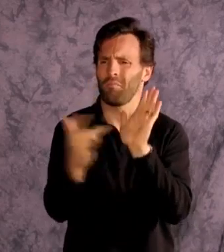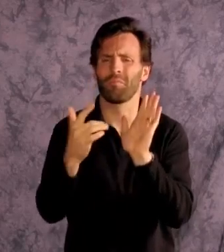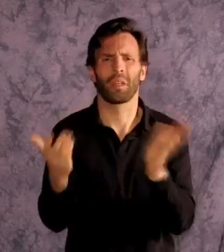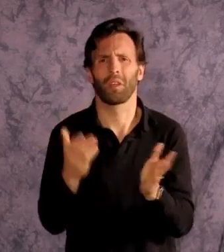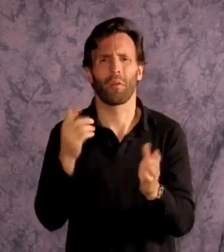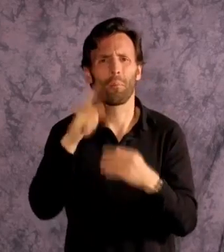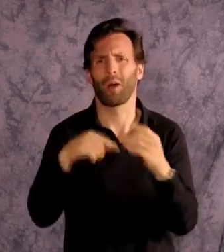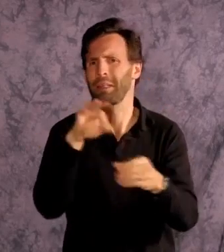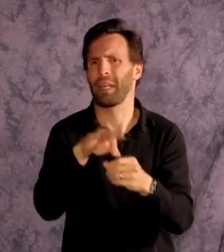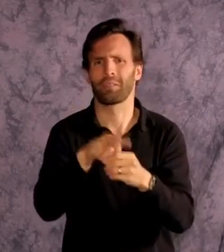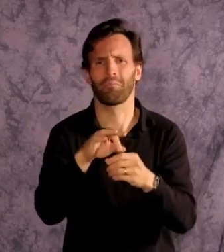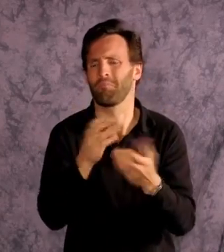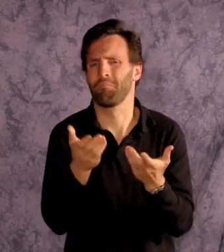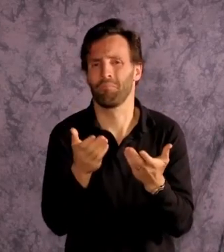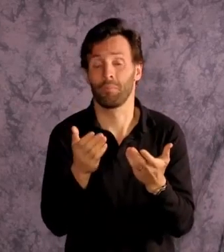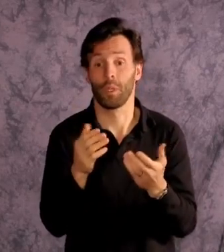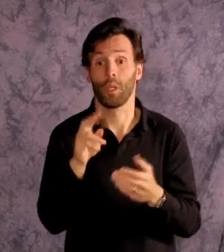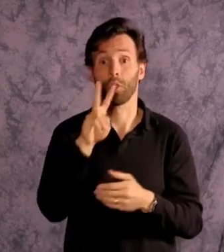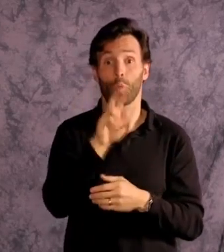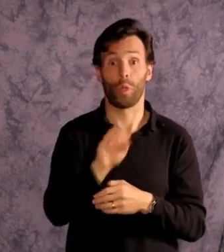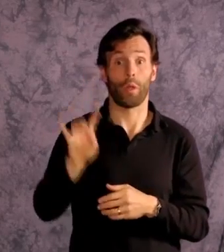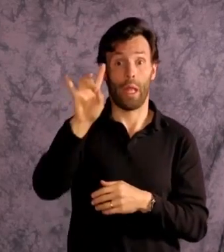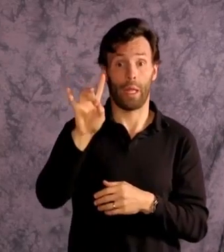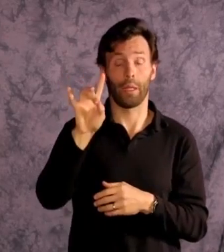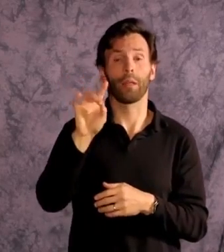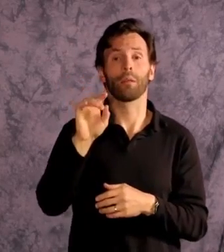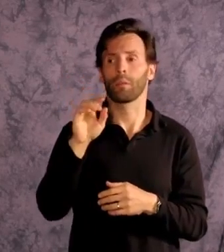There's almost no election fraud in Minnesota.